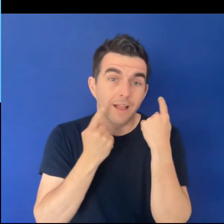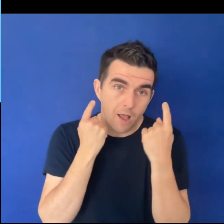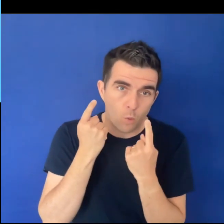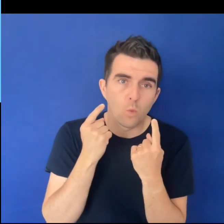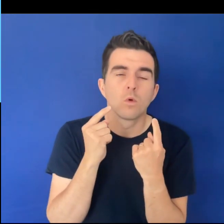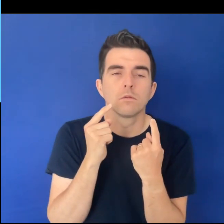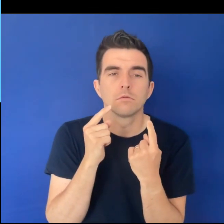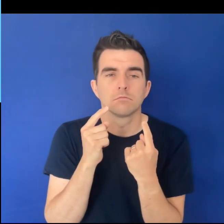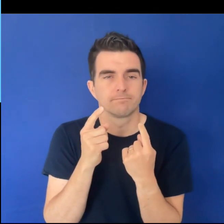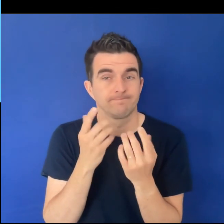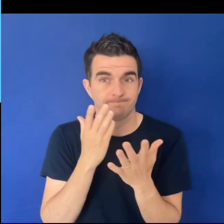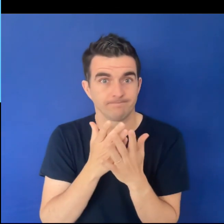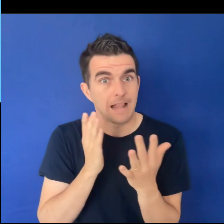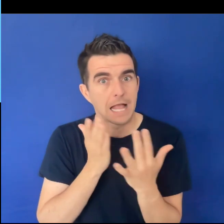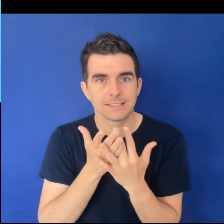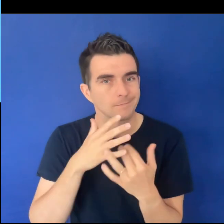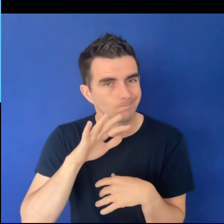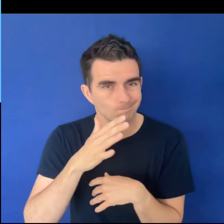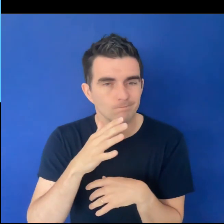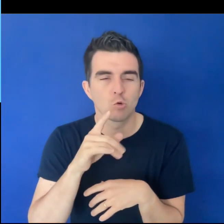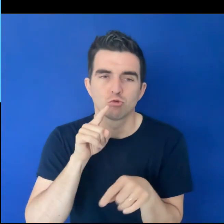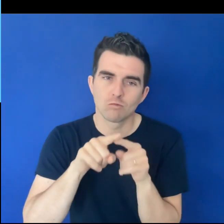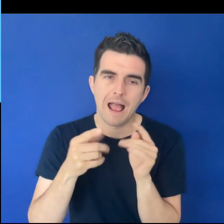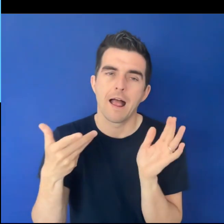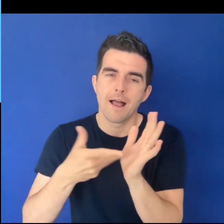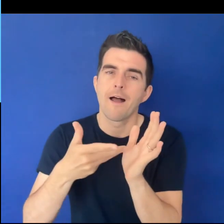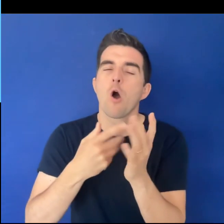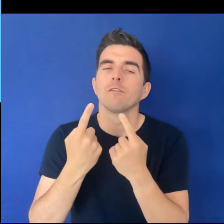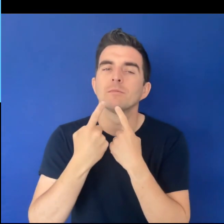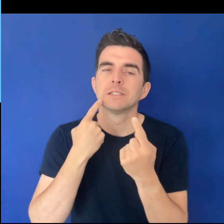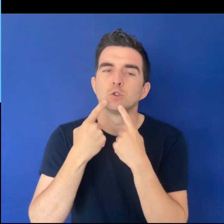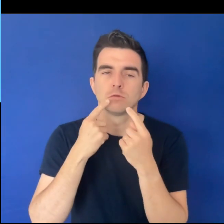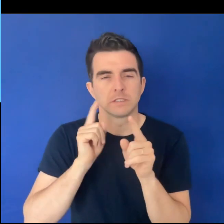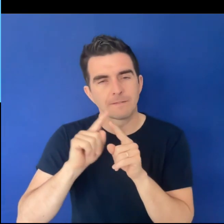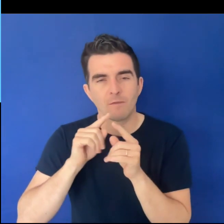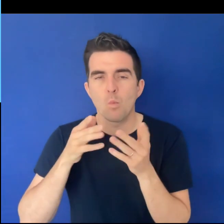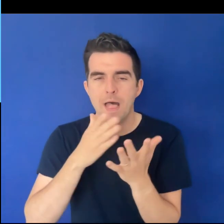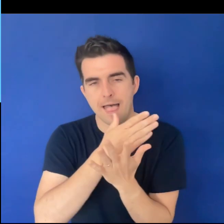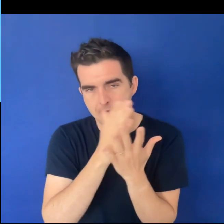are often very inaccessible. Try conveying information in multiple ways if you can.